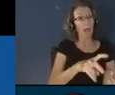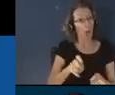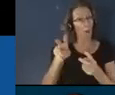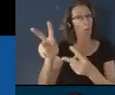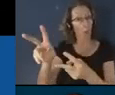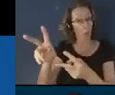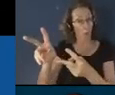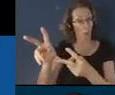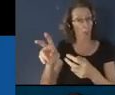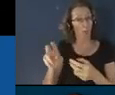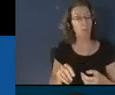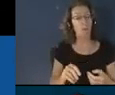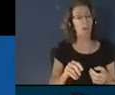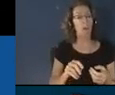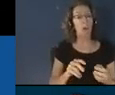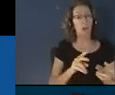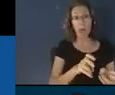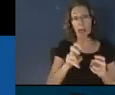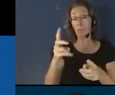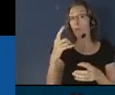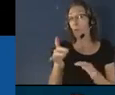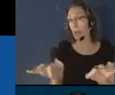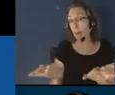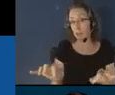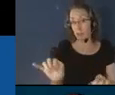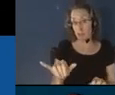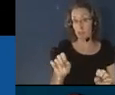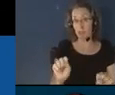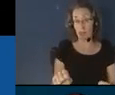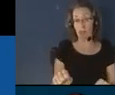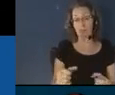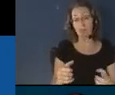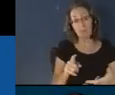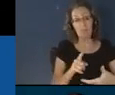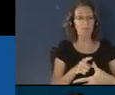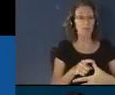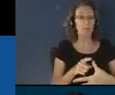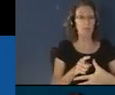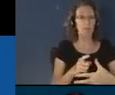you can also then upload it for the captioning. This one's probably the one I recommend